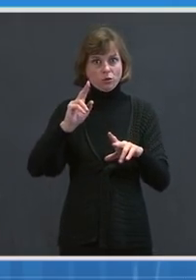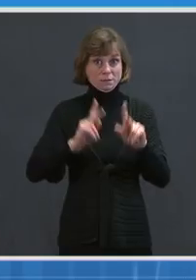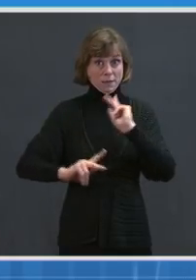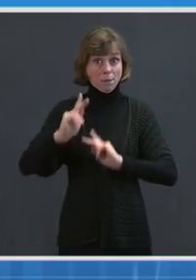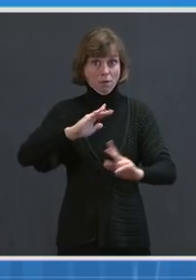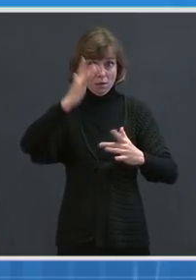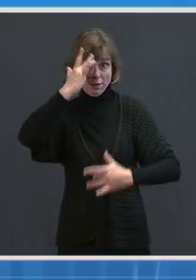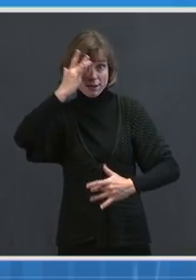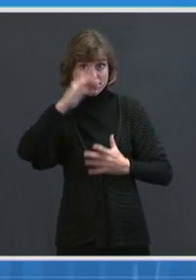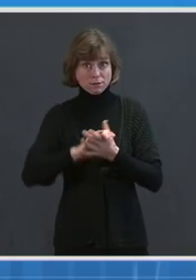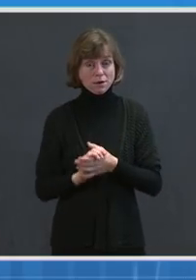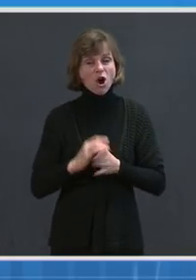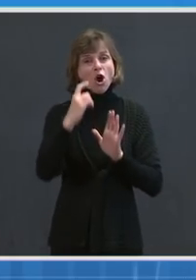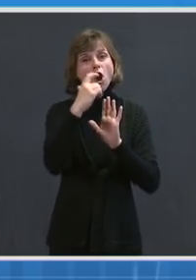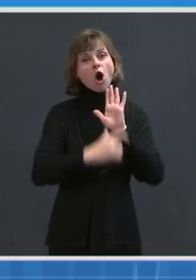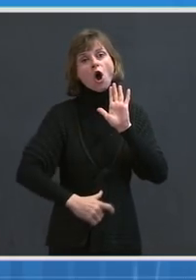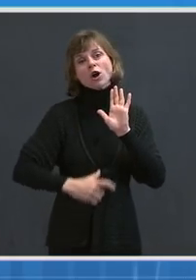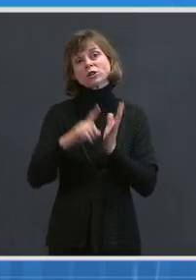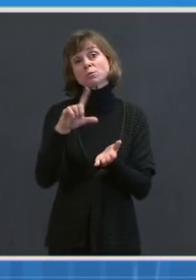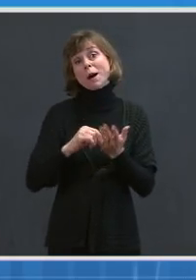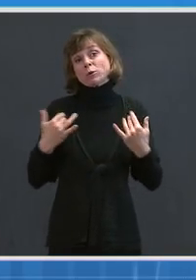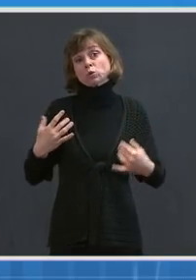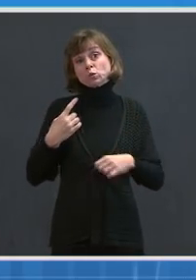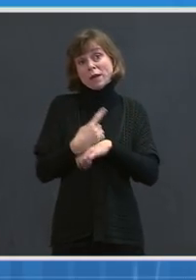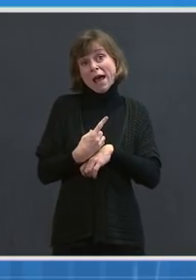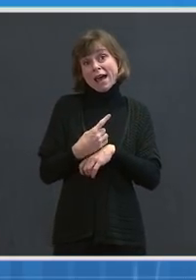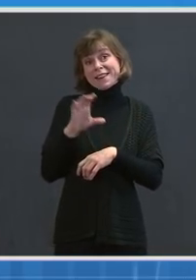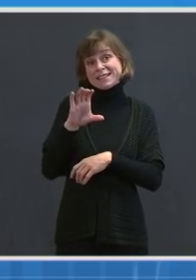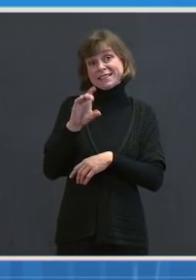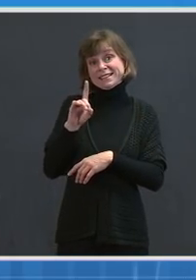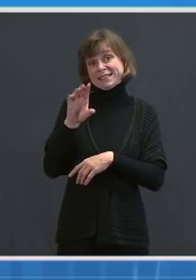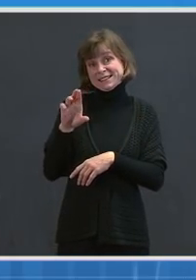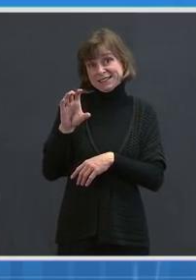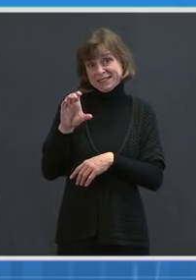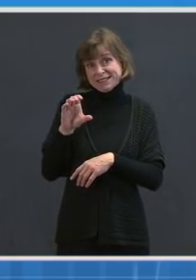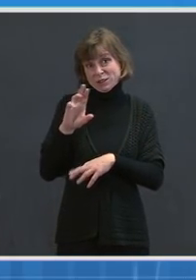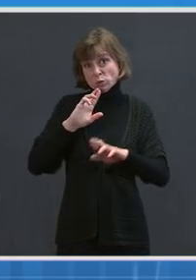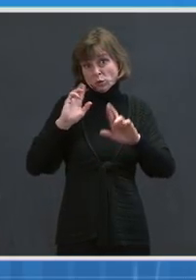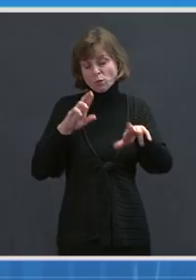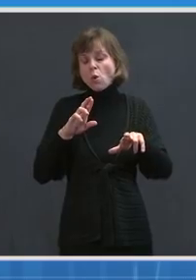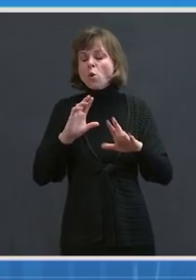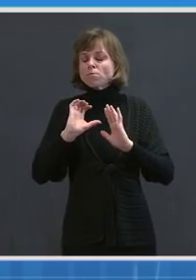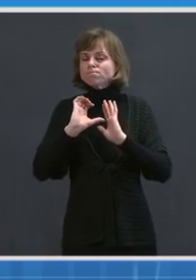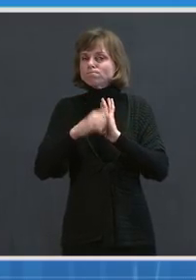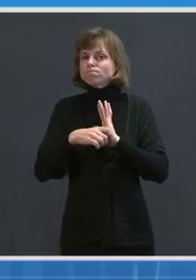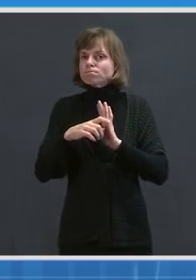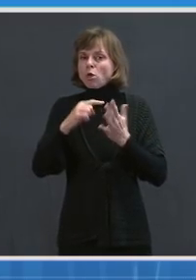in CDC's Morbidity and Mortality Weekly Report highlights the critical importance of these prevention strategies